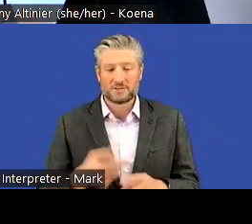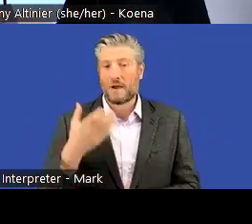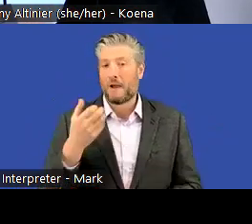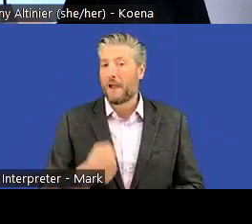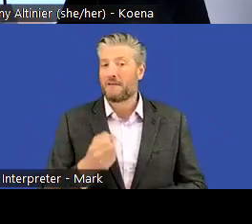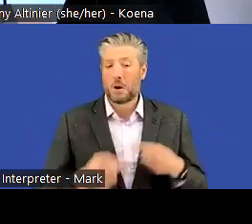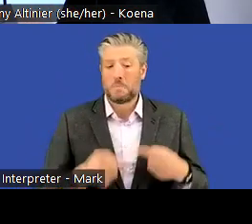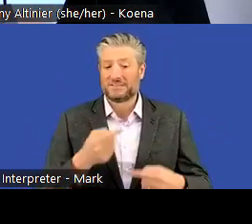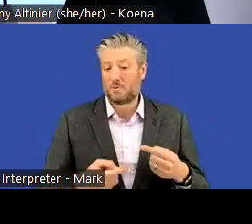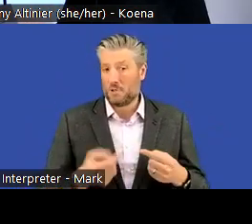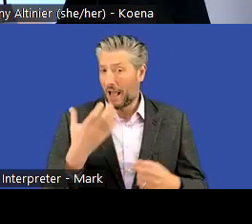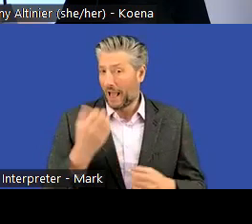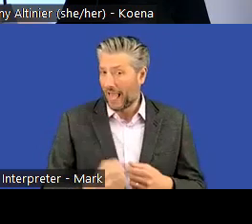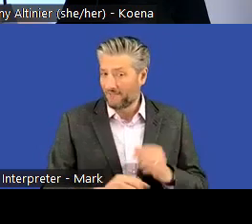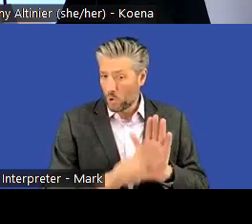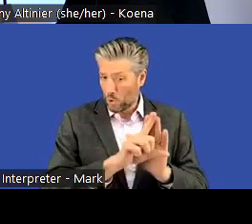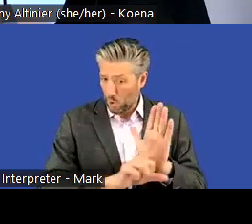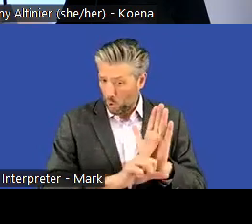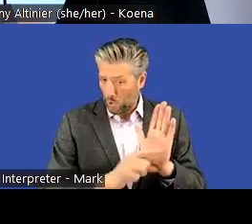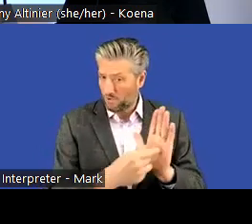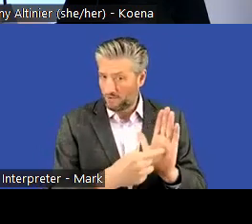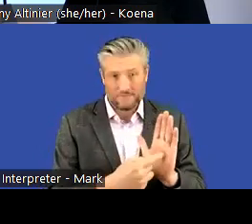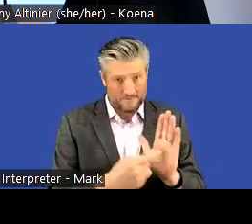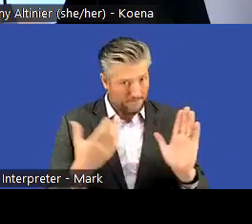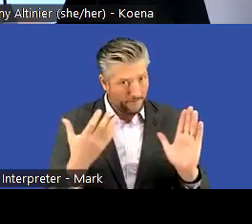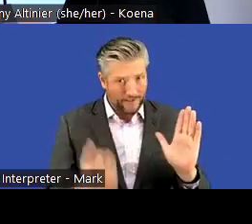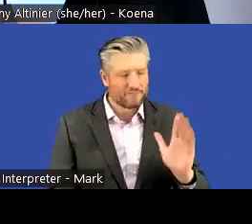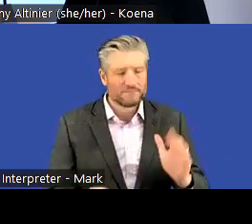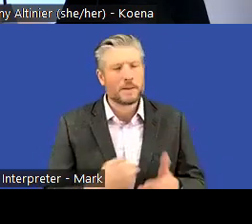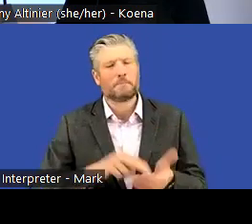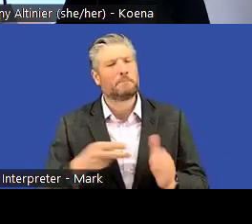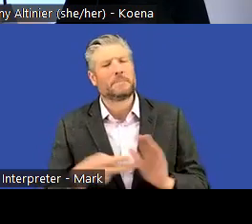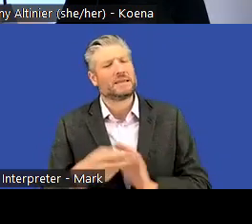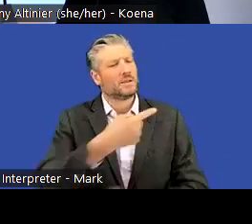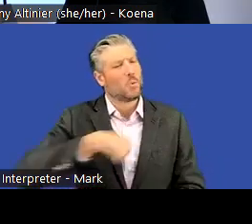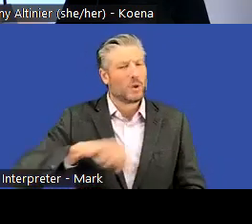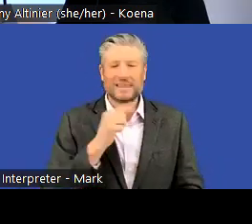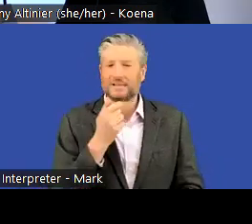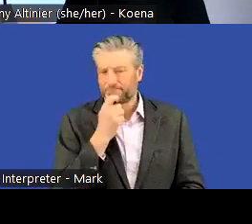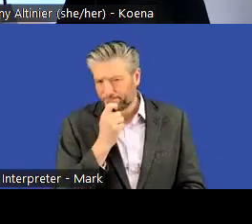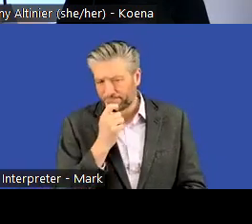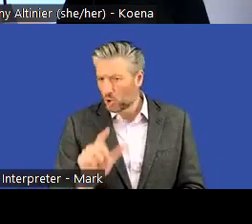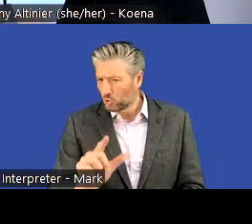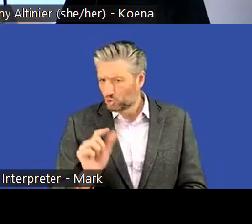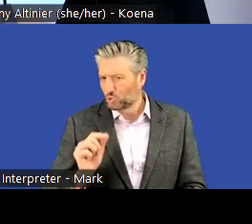It's really a choice. This is a crucial question at the time of multifaceted crisis in Europe.